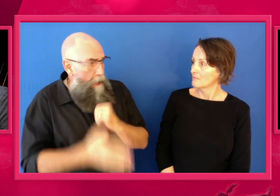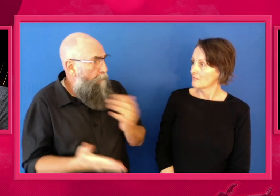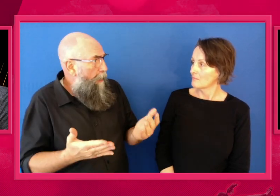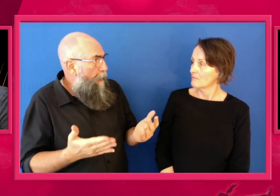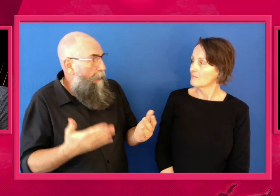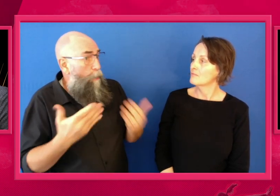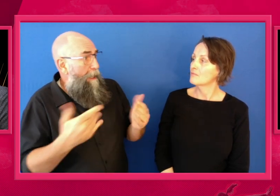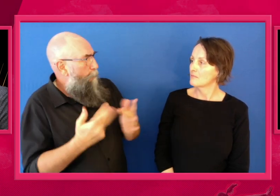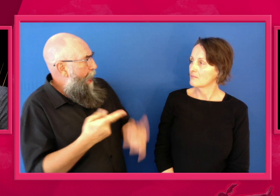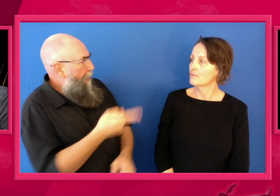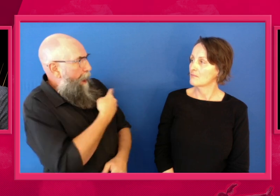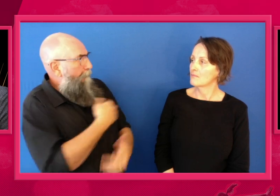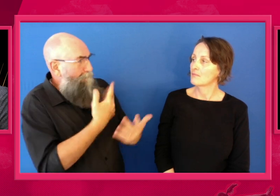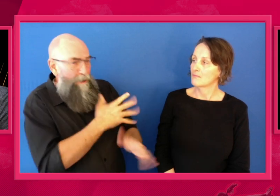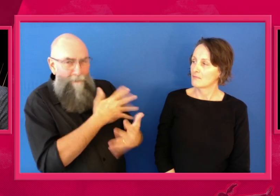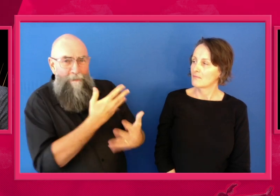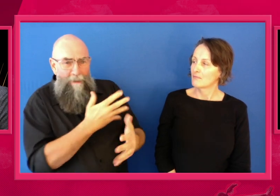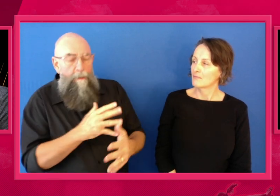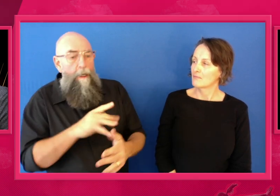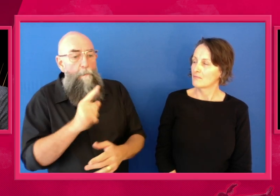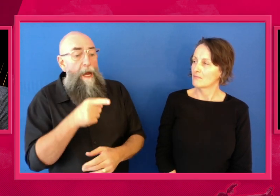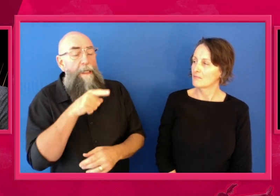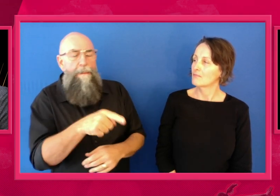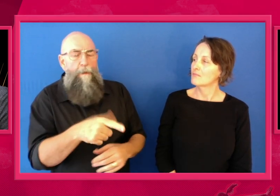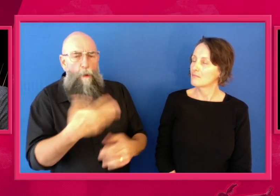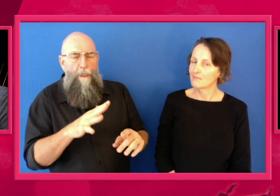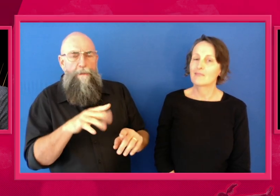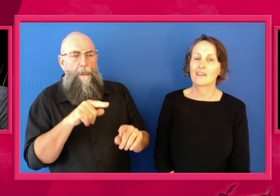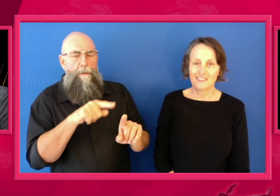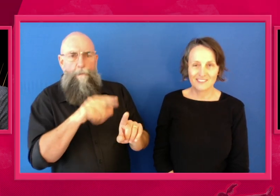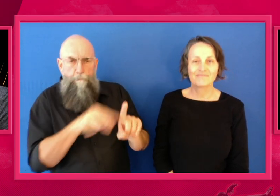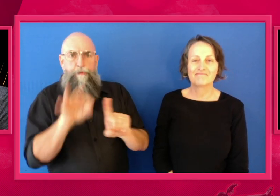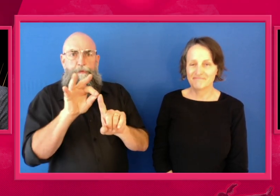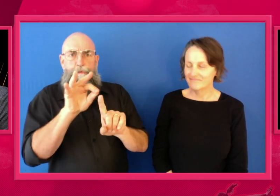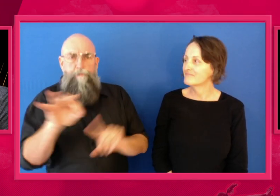huge jumps, because they are new on the scene, or they're young. So they're very hard to